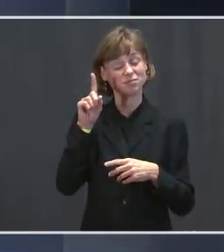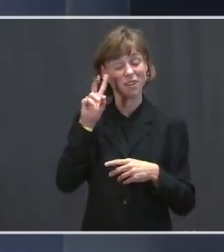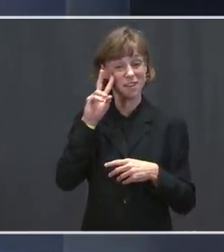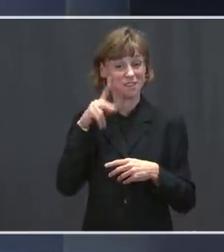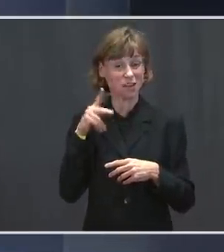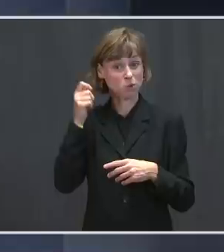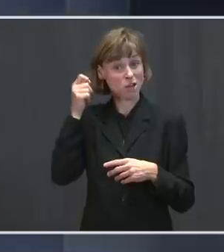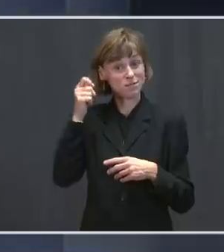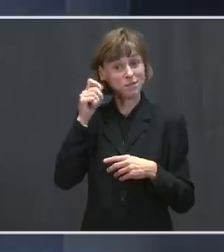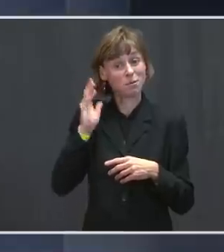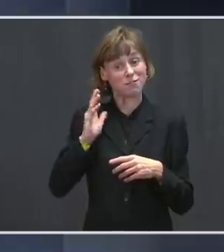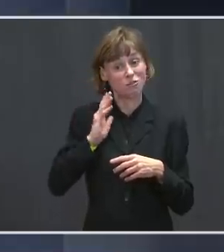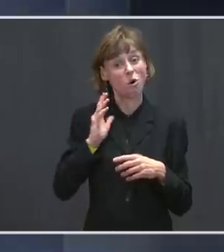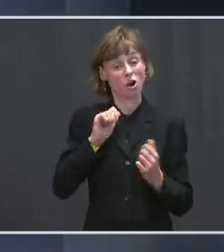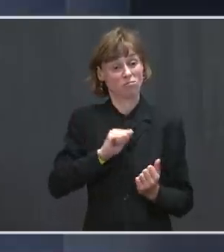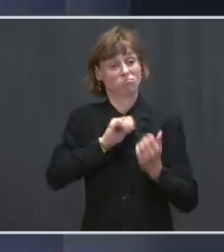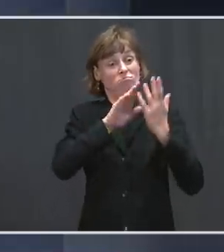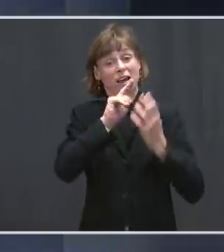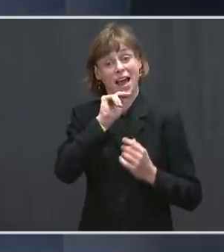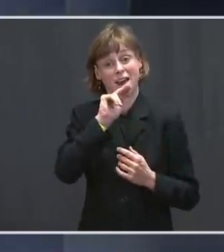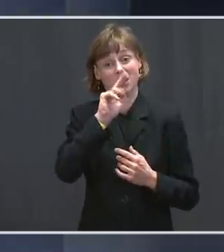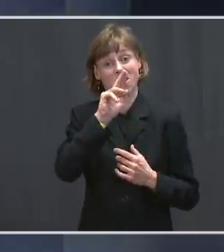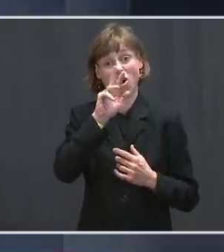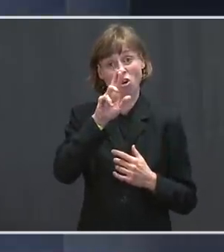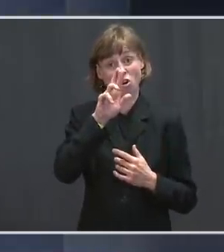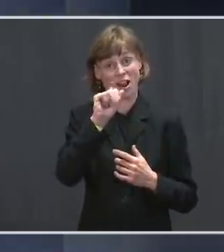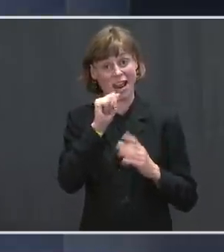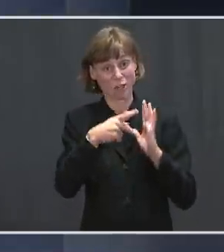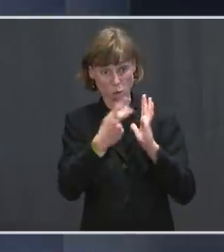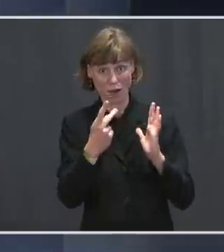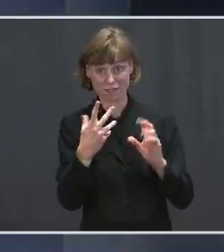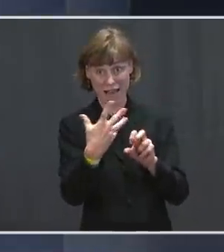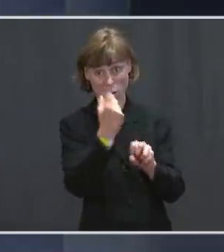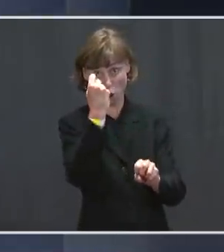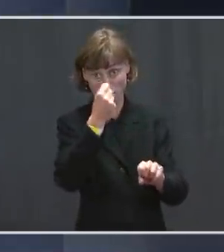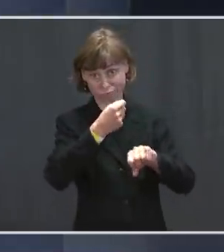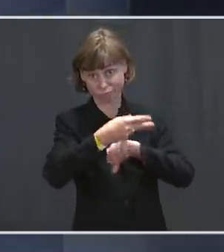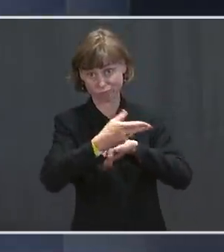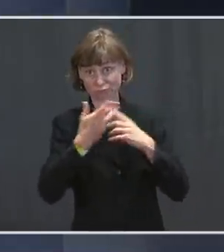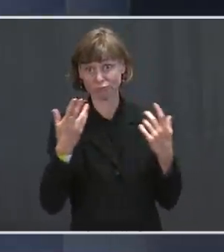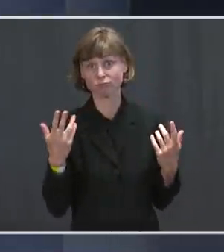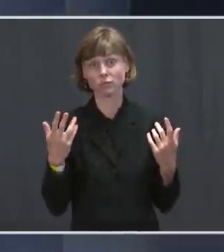This is an issue he is personally committed to, many in this building are personally committed to